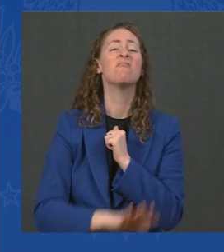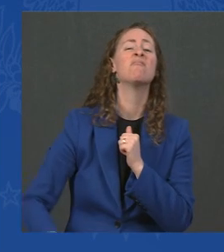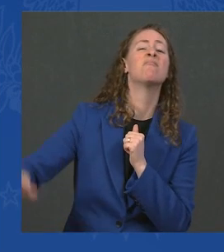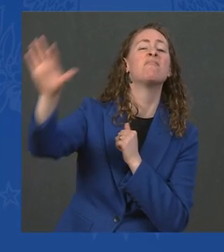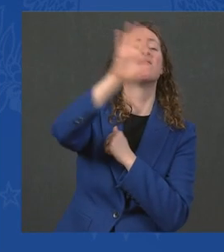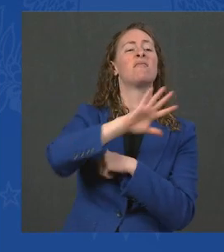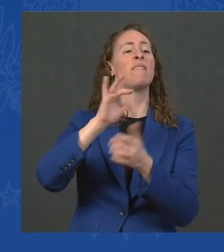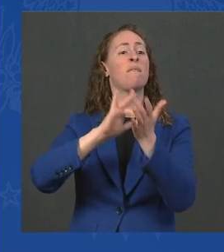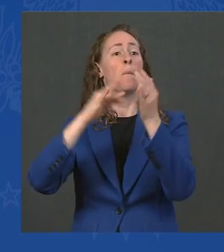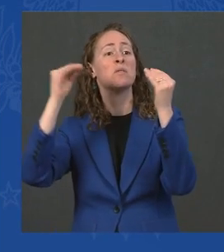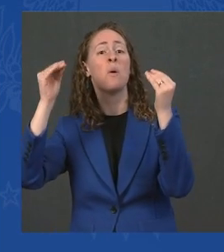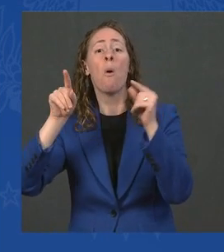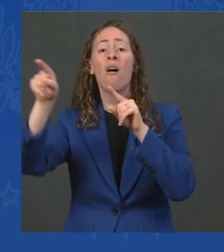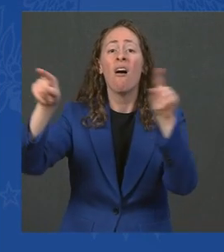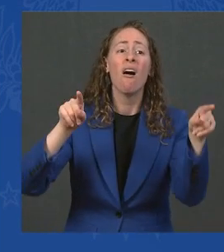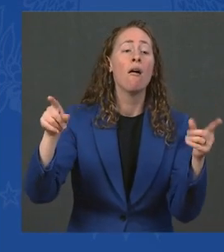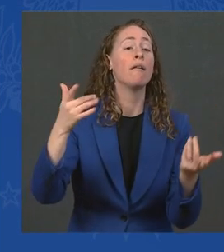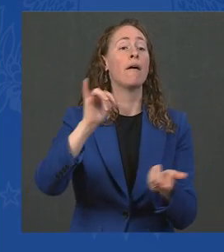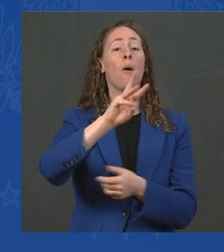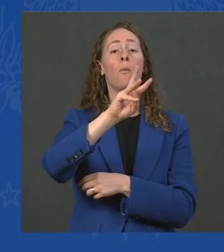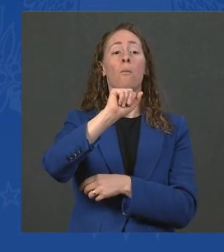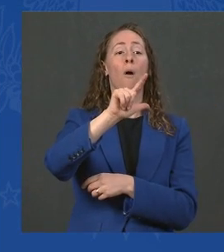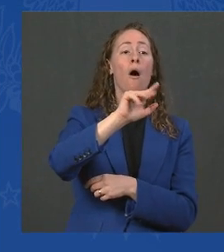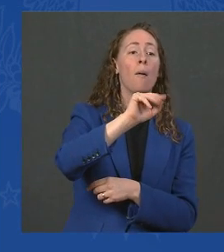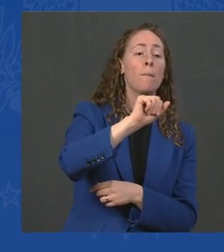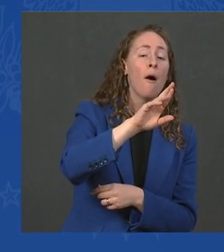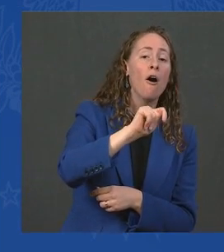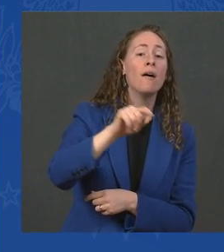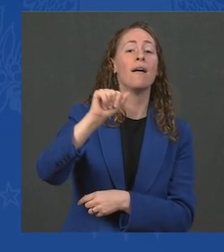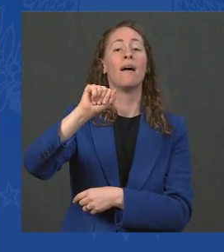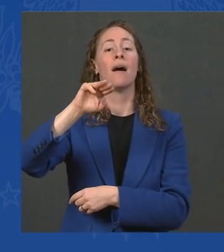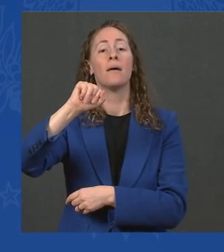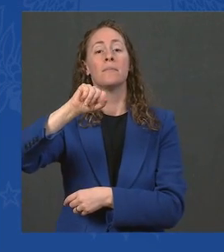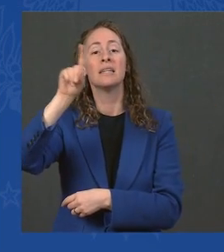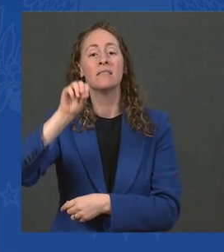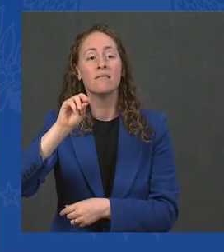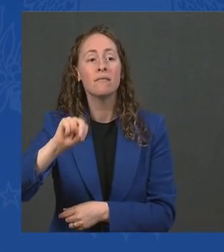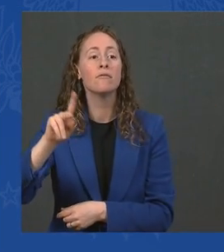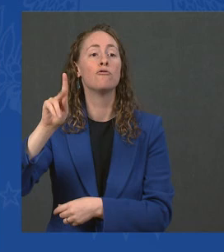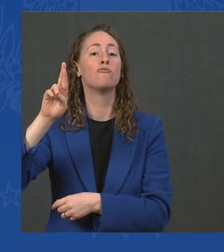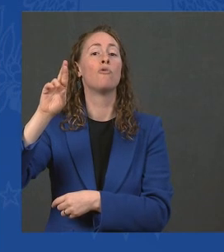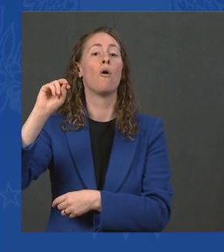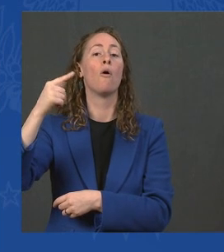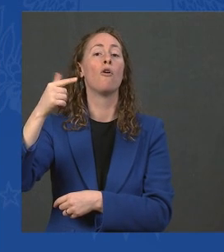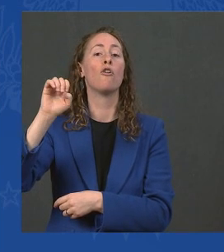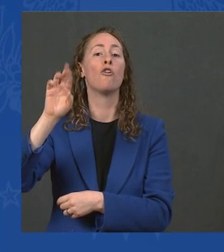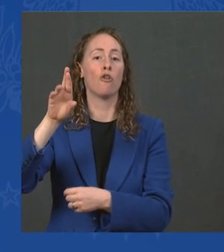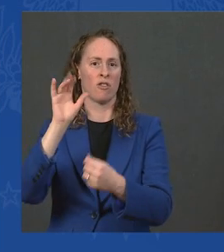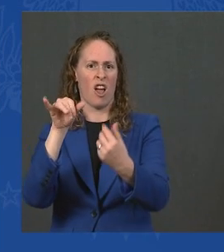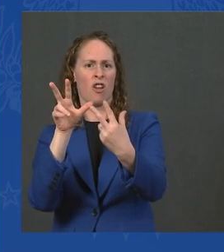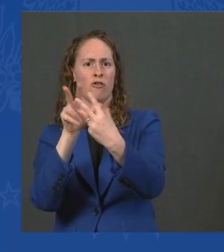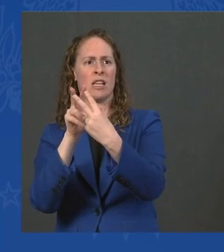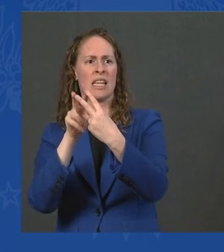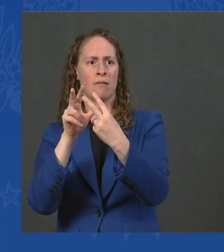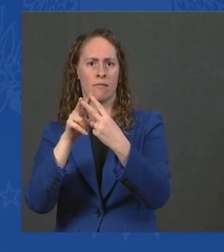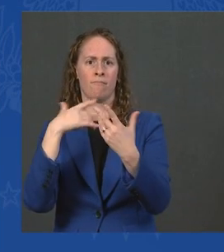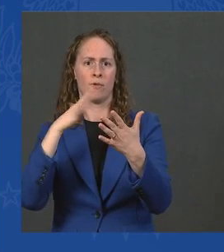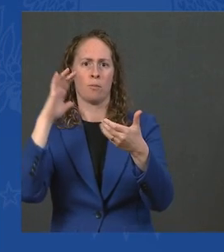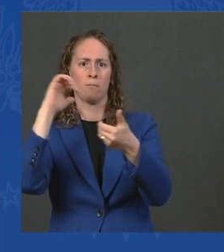Walmart, Amazon, and Kroger's will sell at-home rapid tests at cost, which means it will cost --